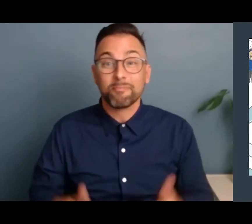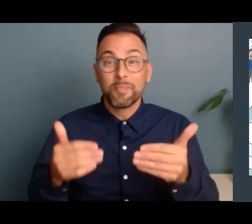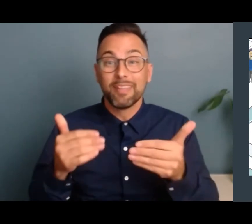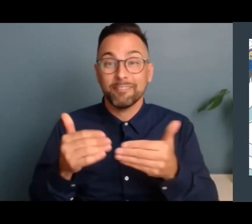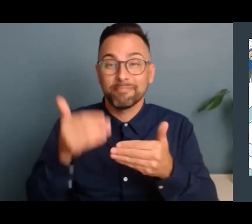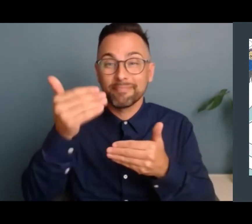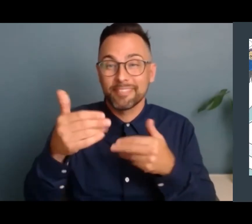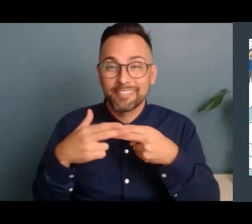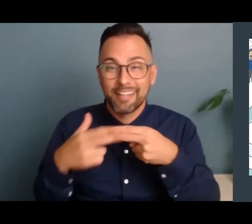Next slide, please.